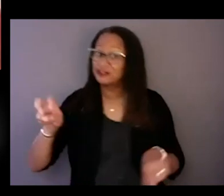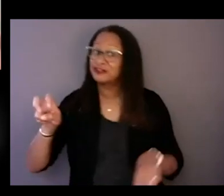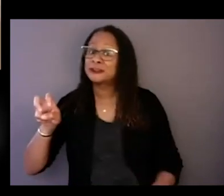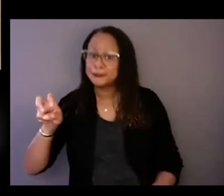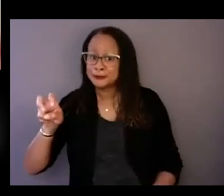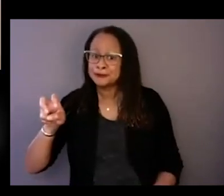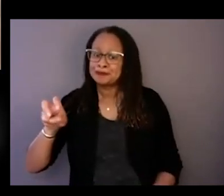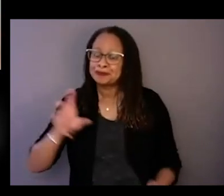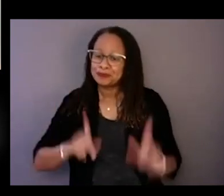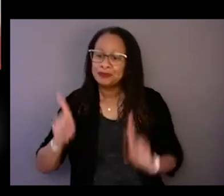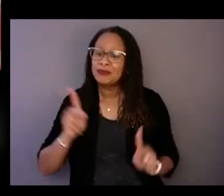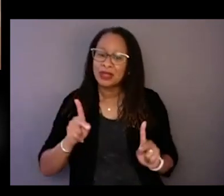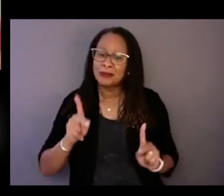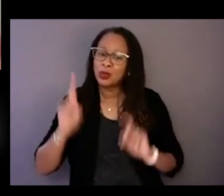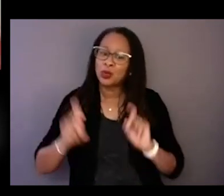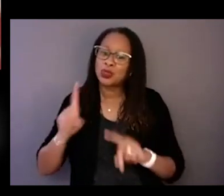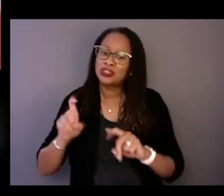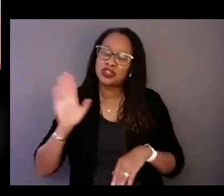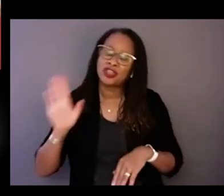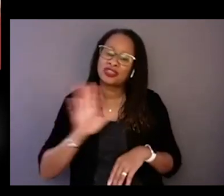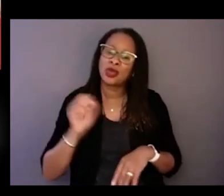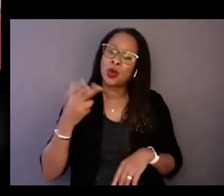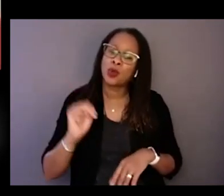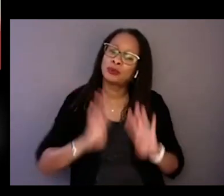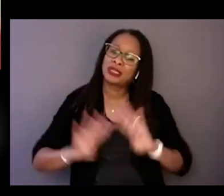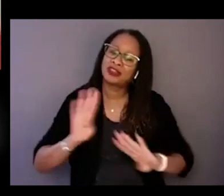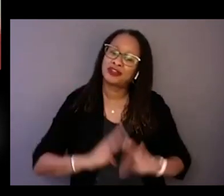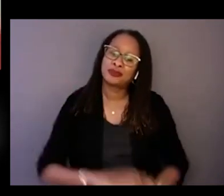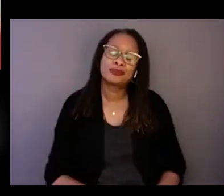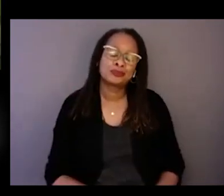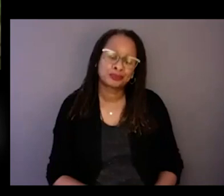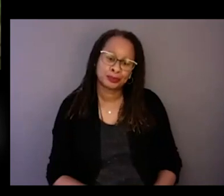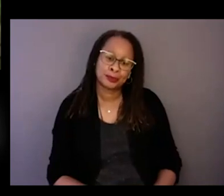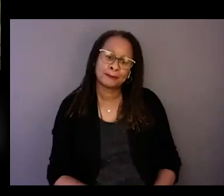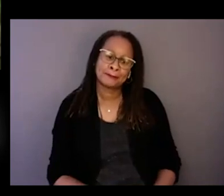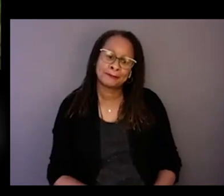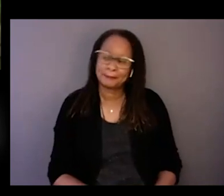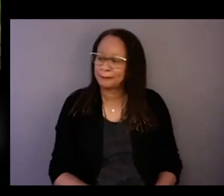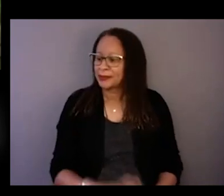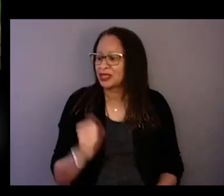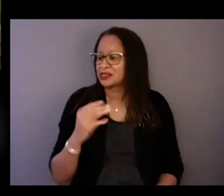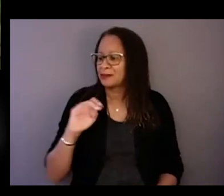people like questioning their own behavior. You know, in the interview with Felicia